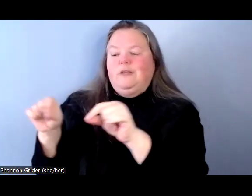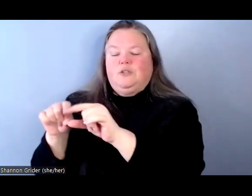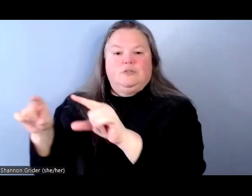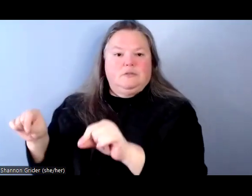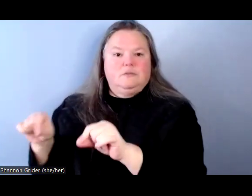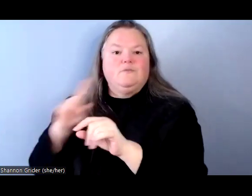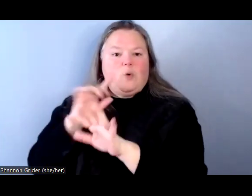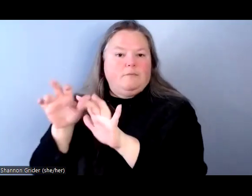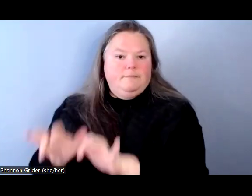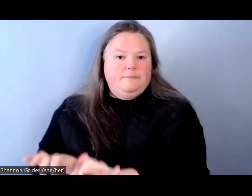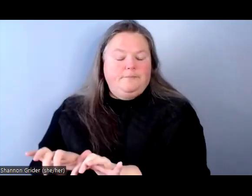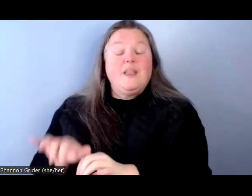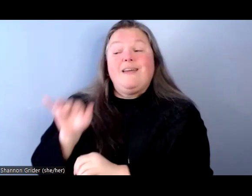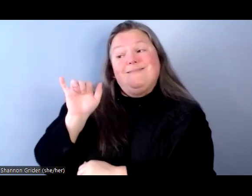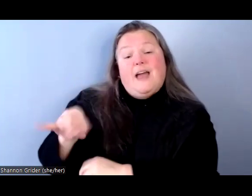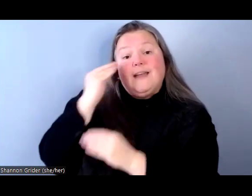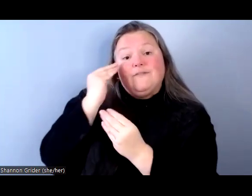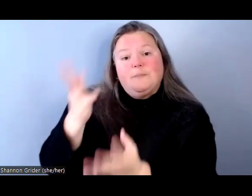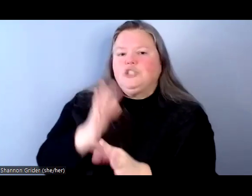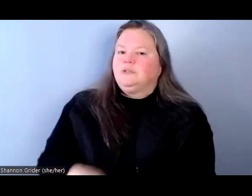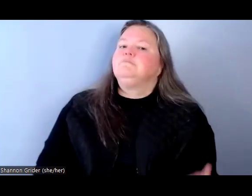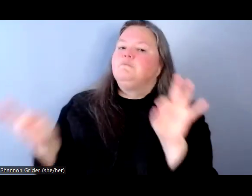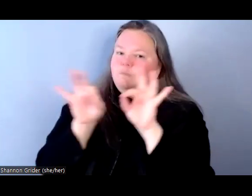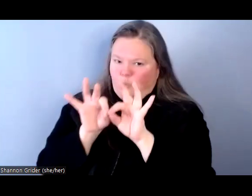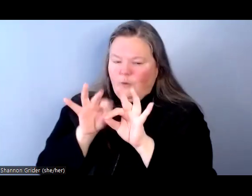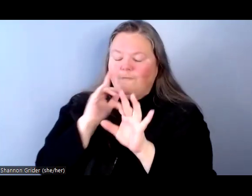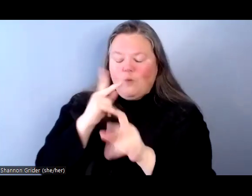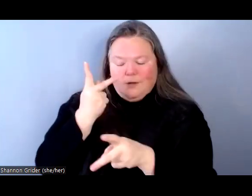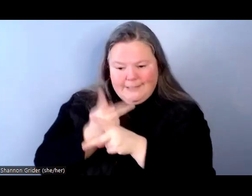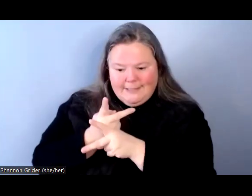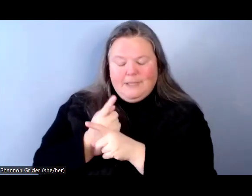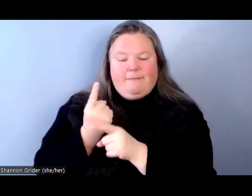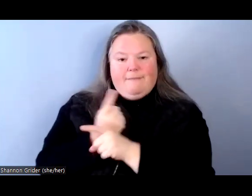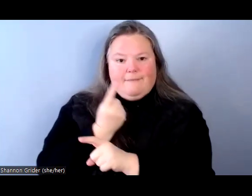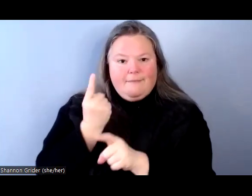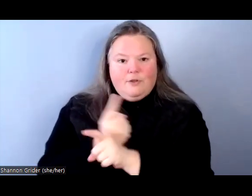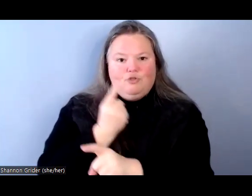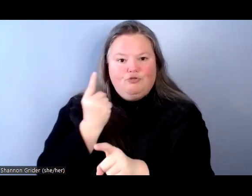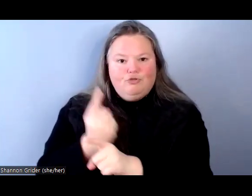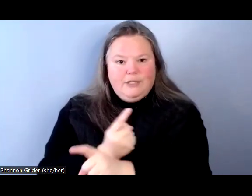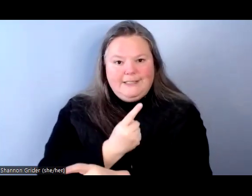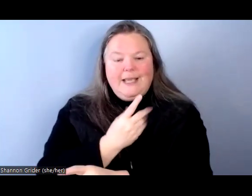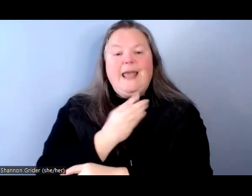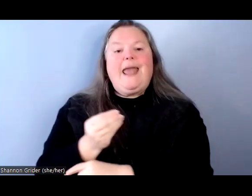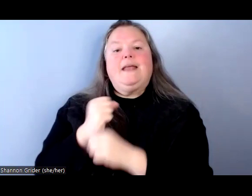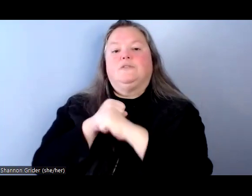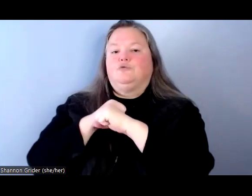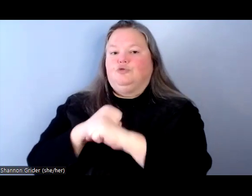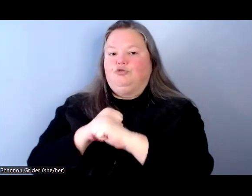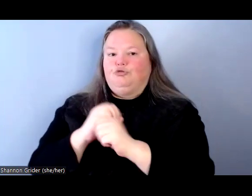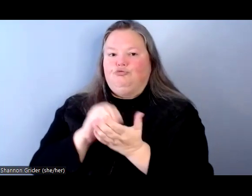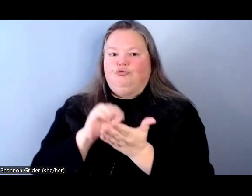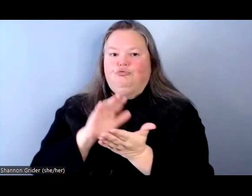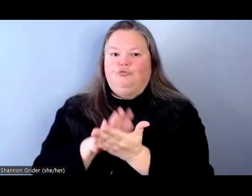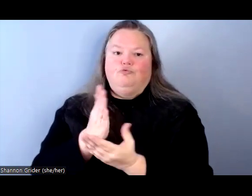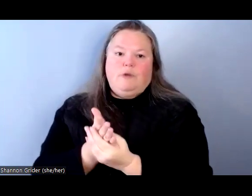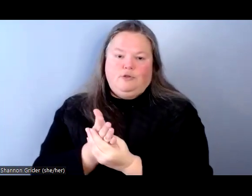information is vital to maintaining accurate and secure records.